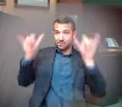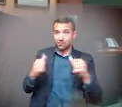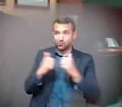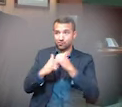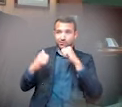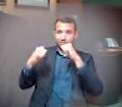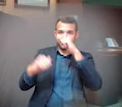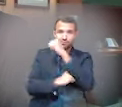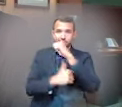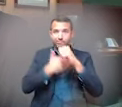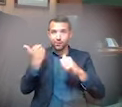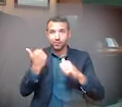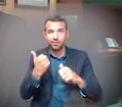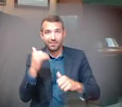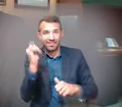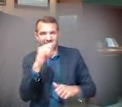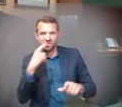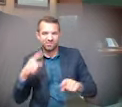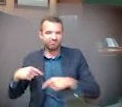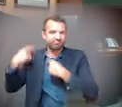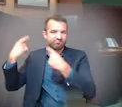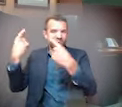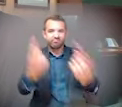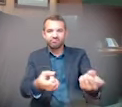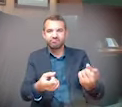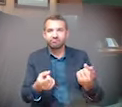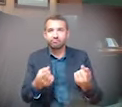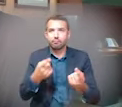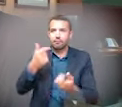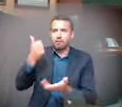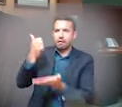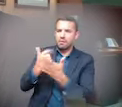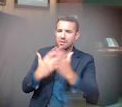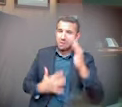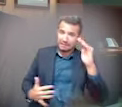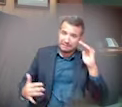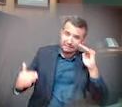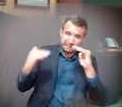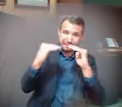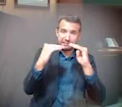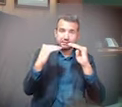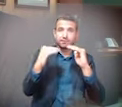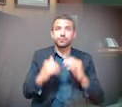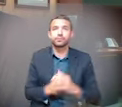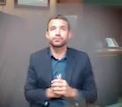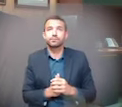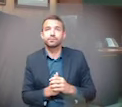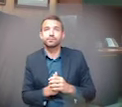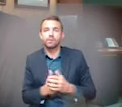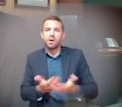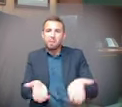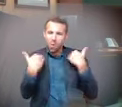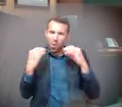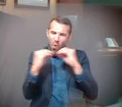The things that historically have closed the gap in opportunity and wealth here in the US.